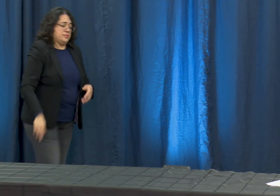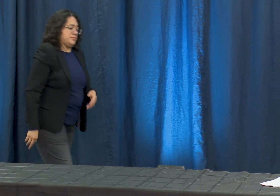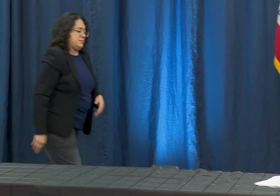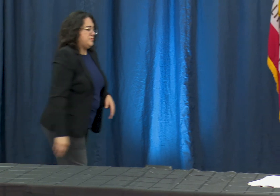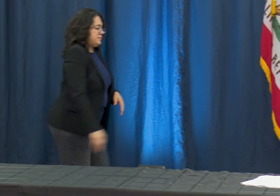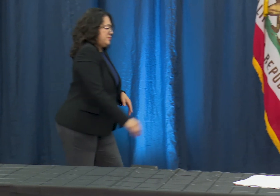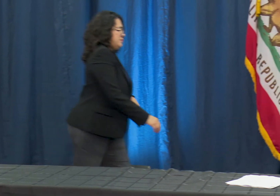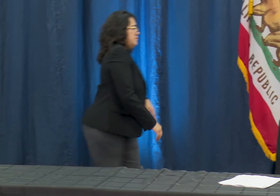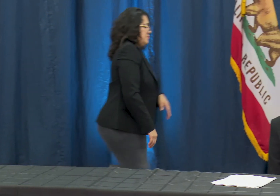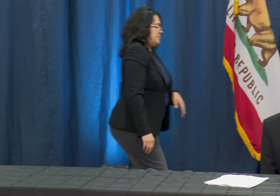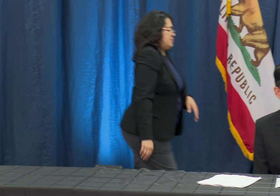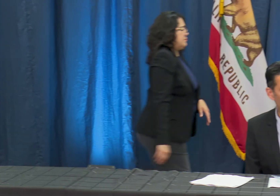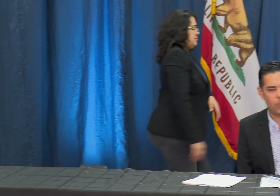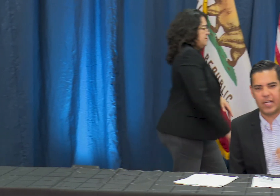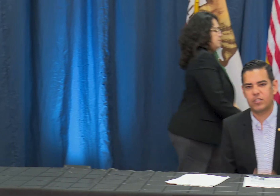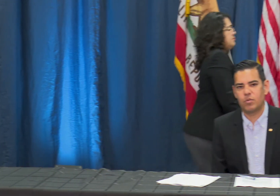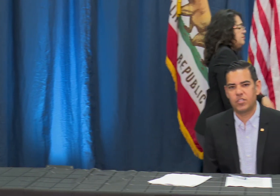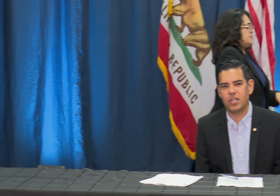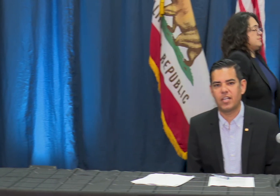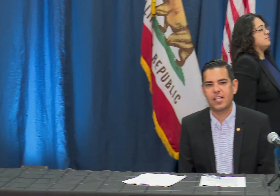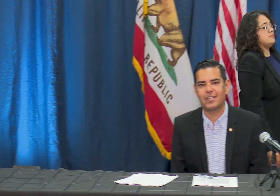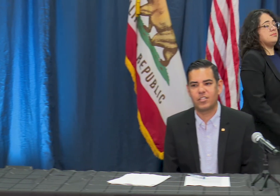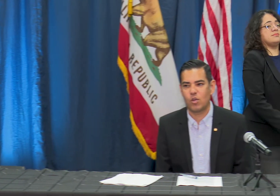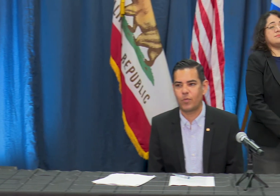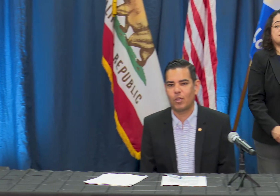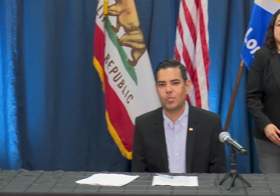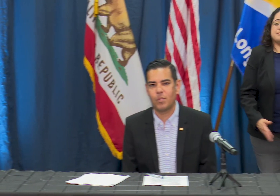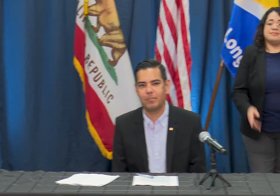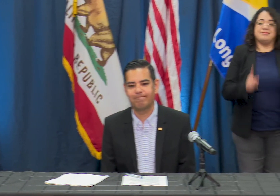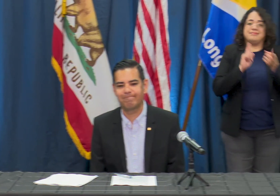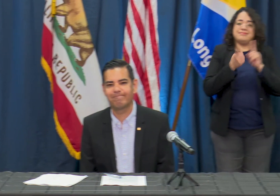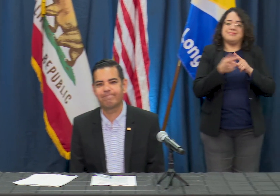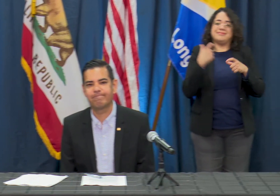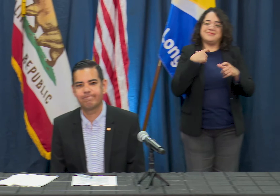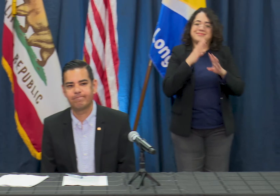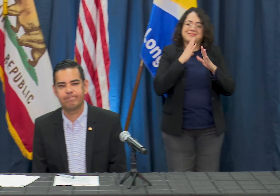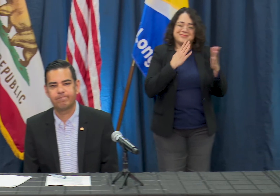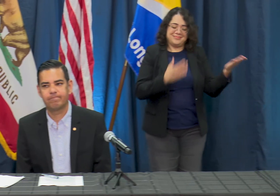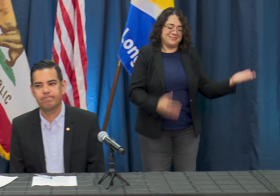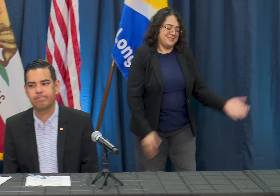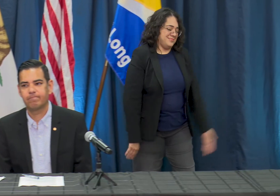translation in Spanish with Teresa Ayala Castillo from the Health Department.